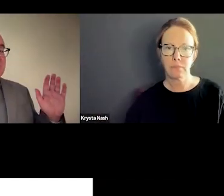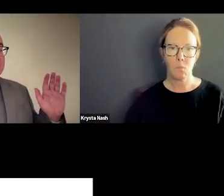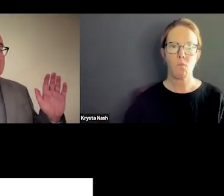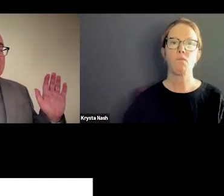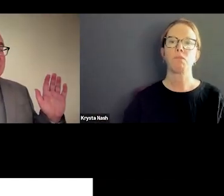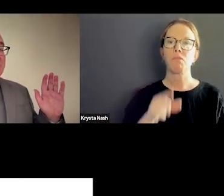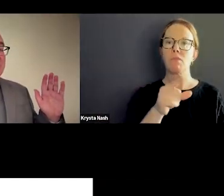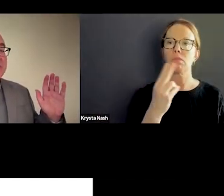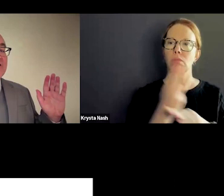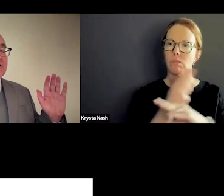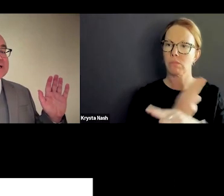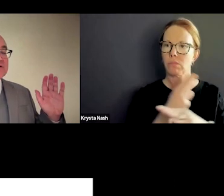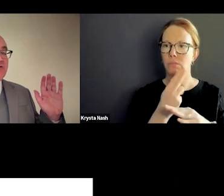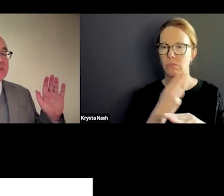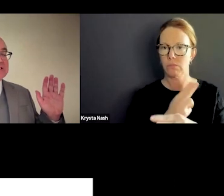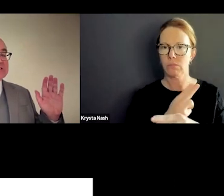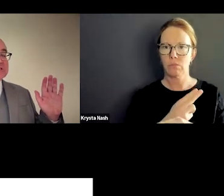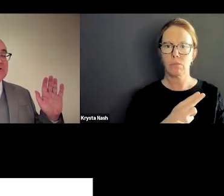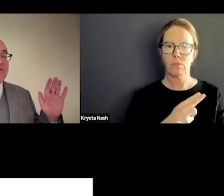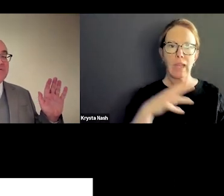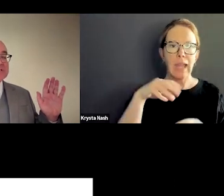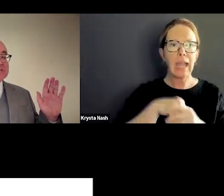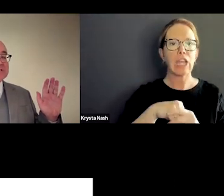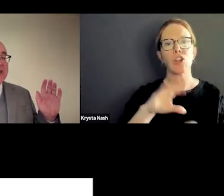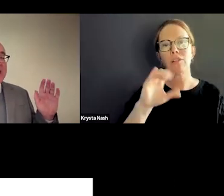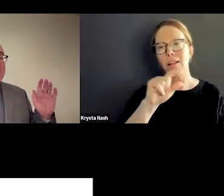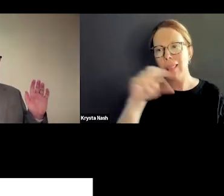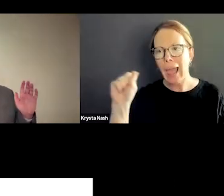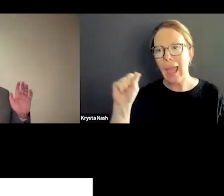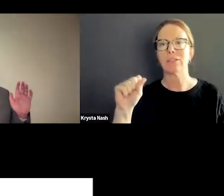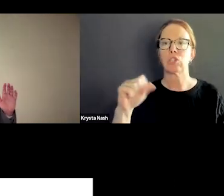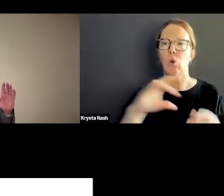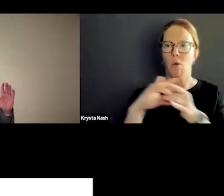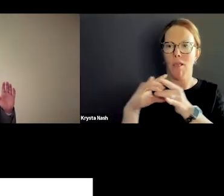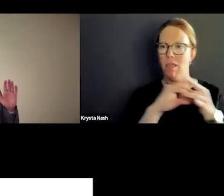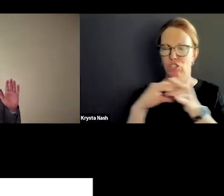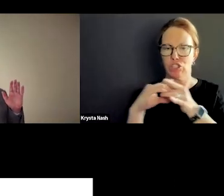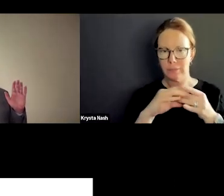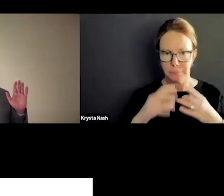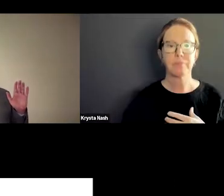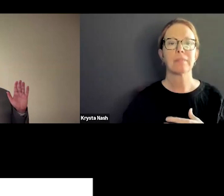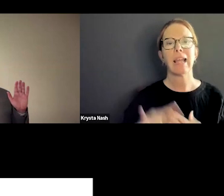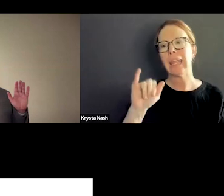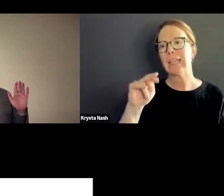kind of inter inter class correlation coefficients. And using